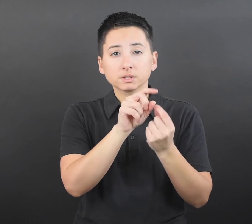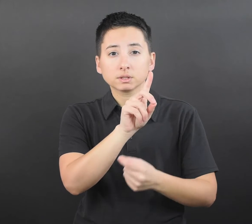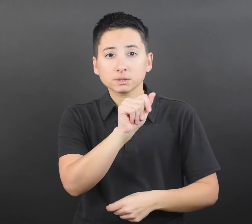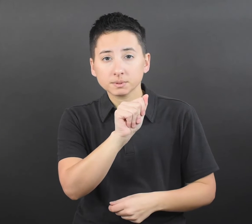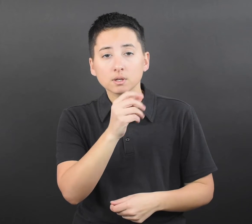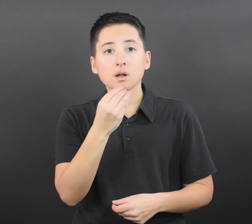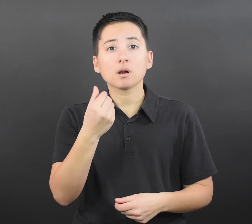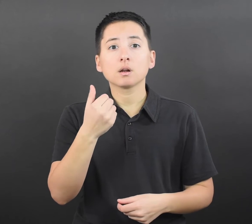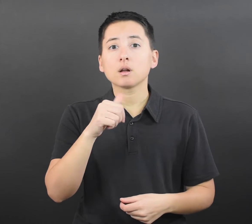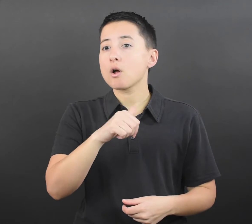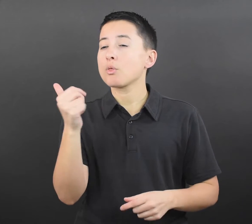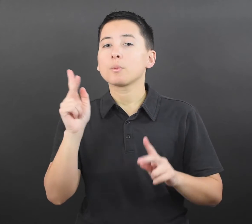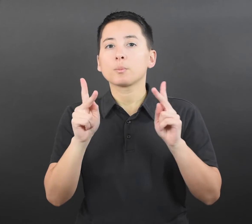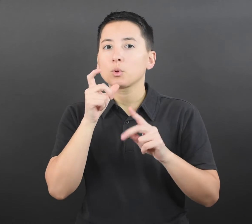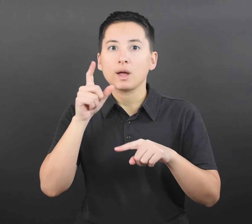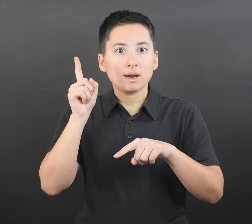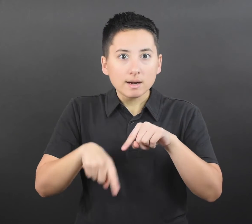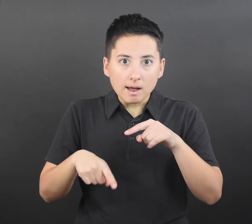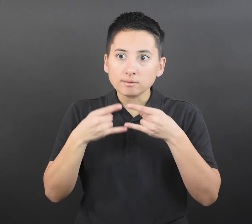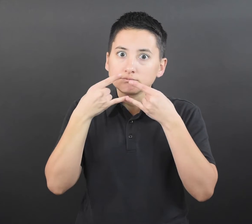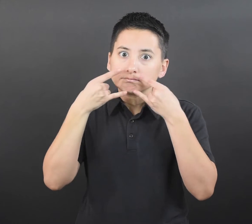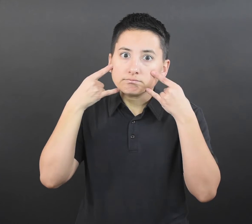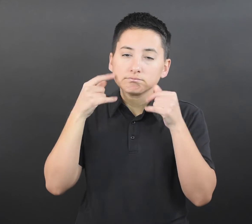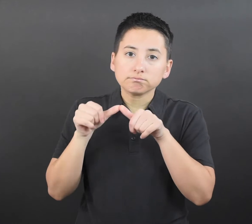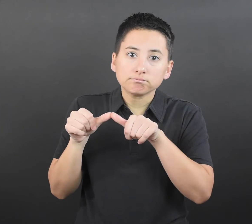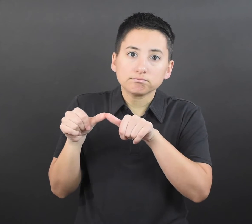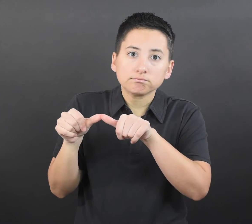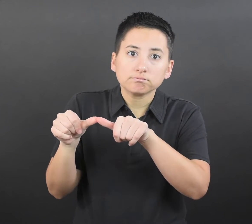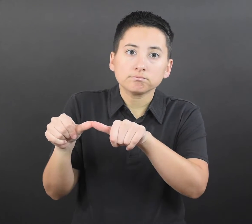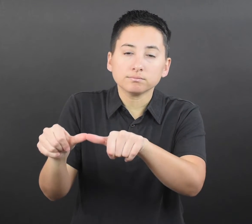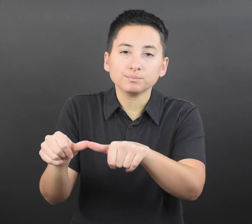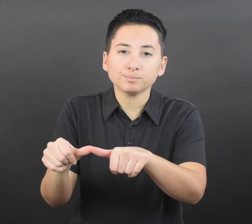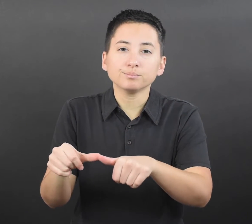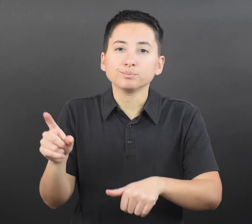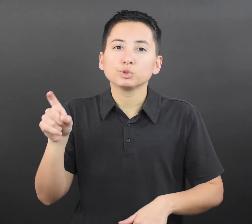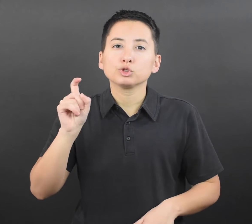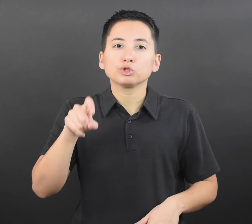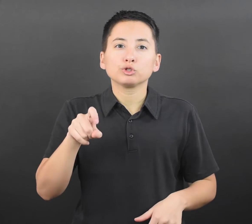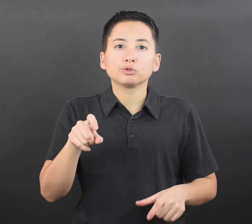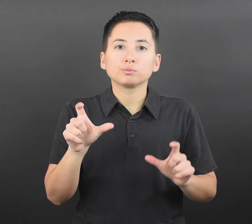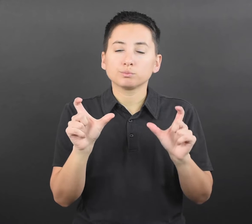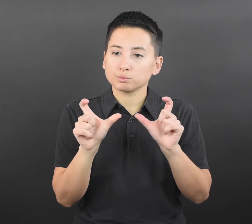people with certain disabilities, and others who cannot consistently wear a mask around others